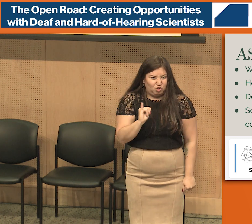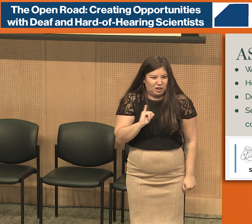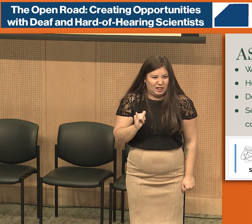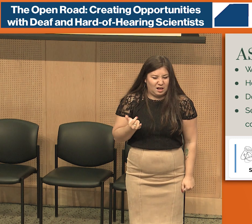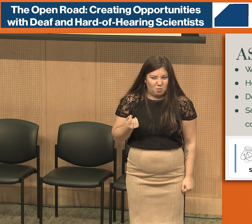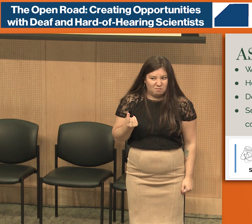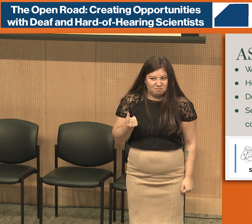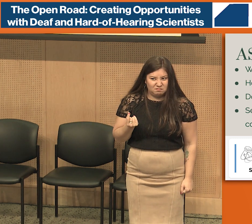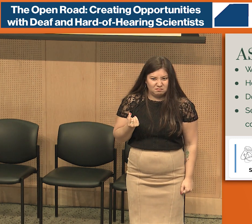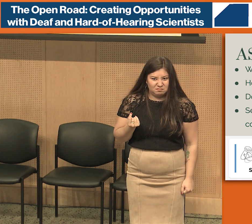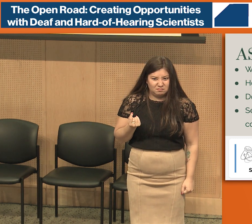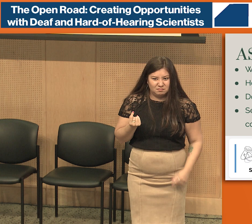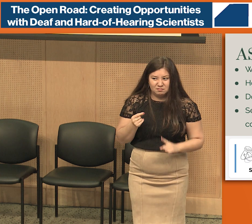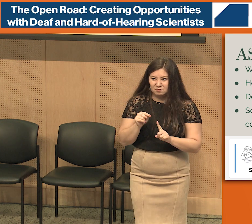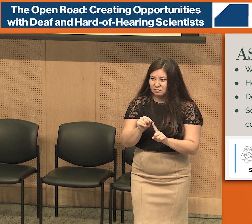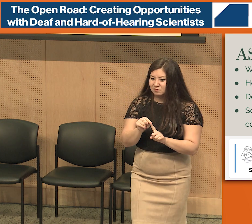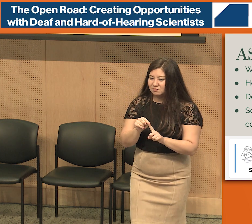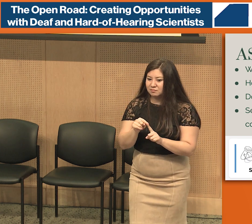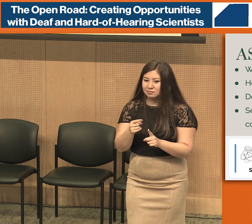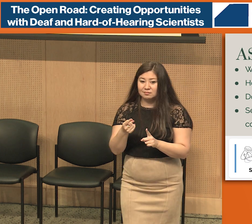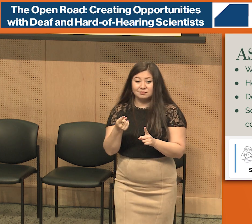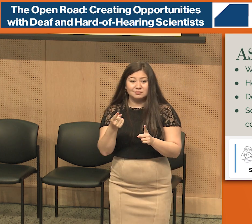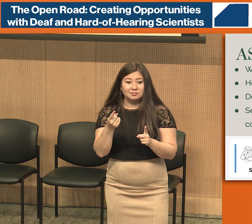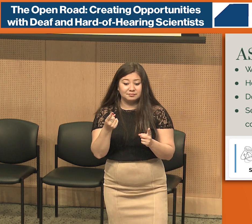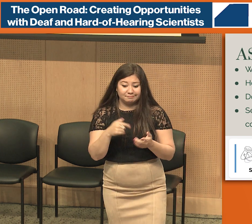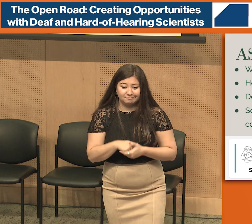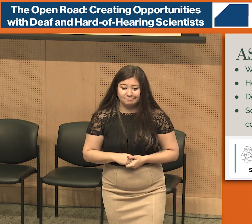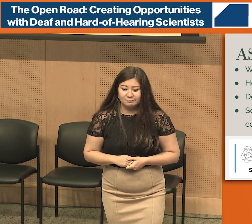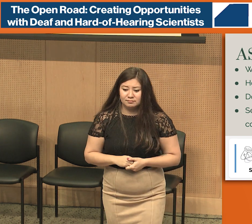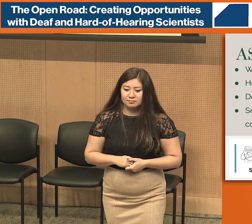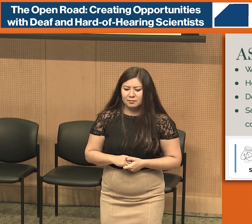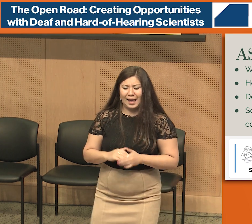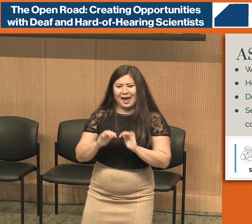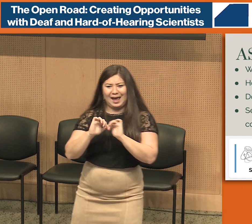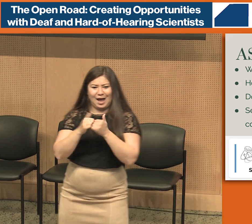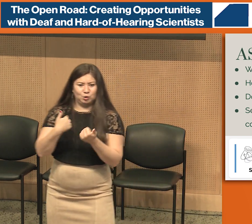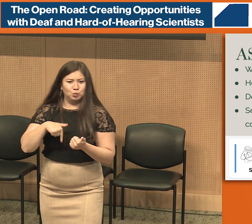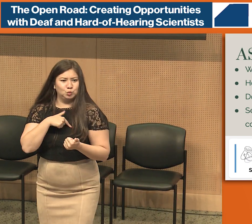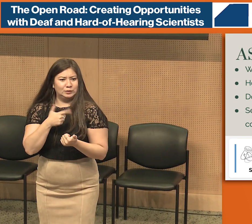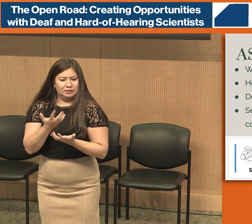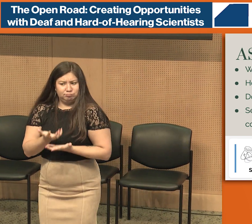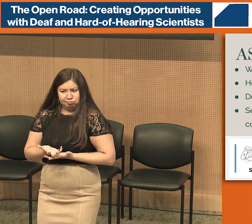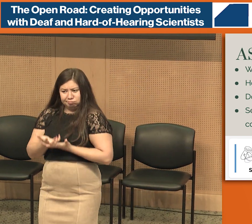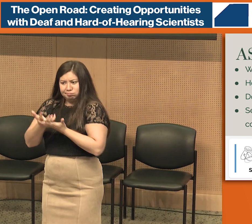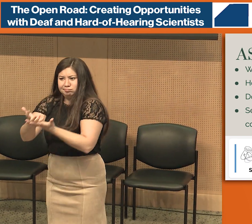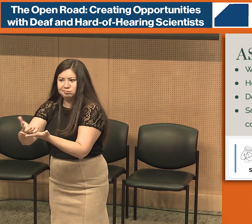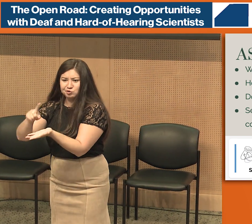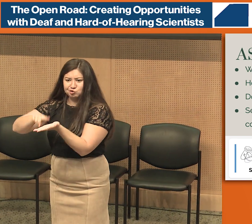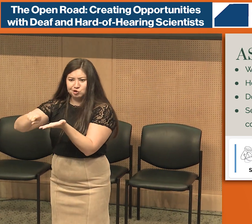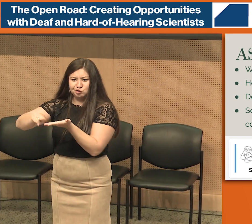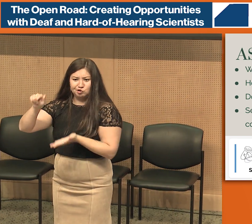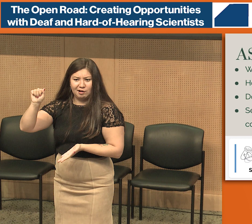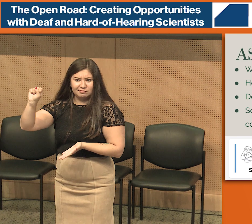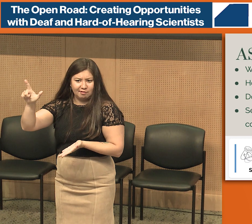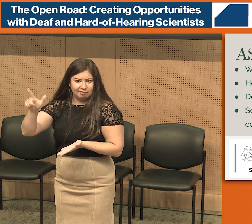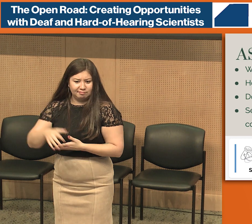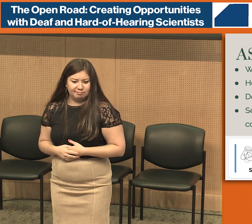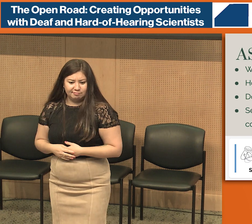ASL concepts about science? How do we convey our research using American sign language?